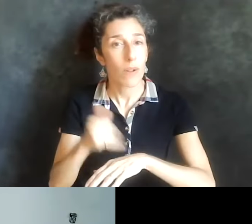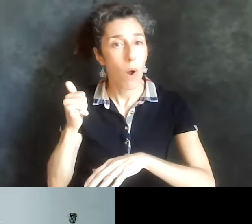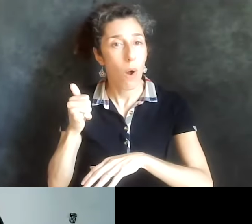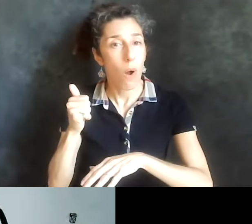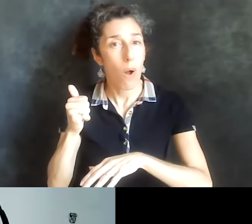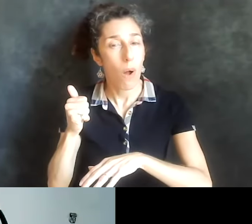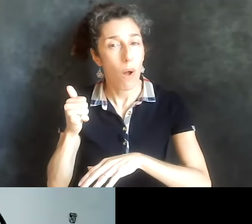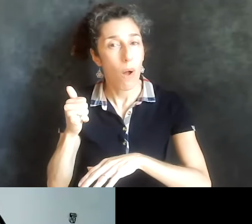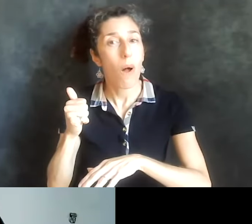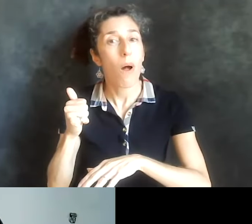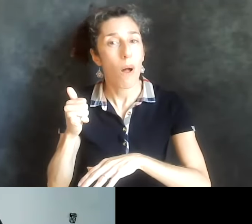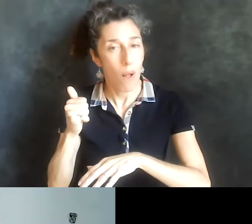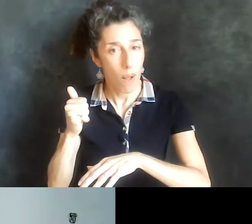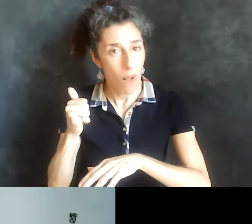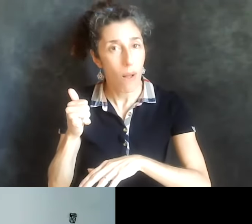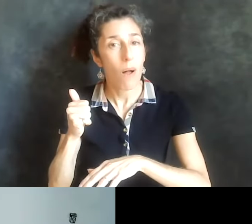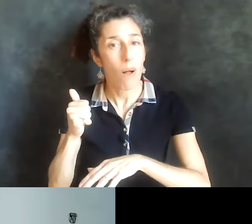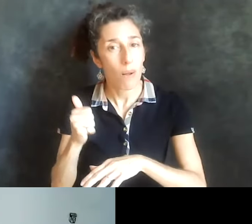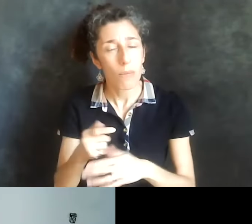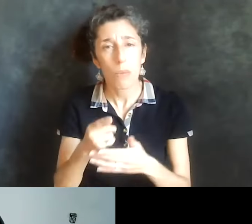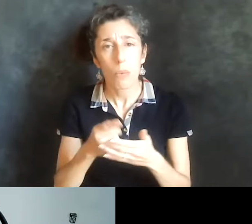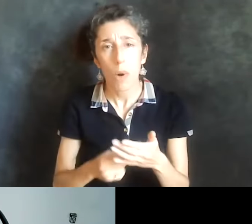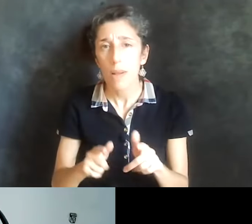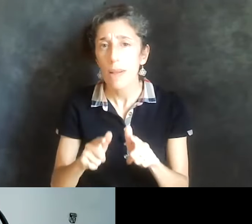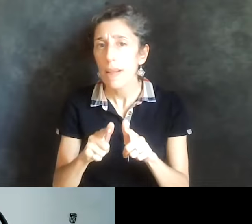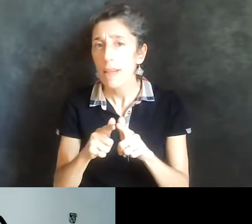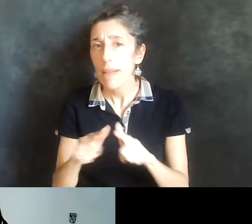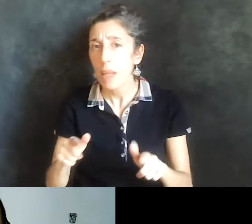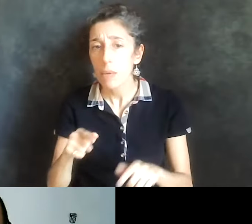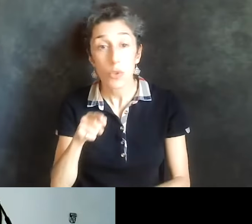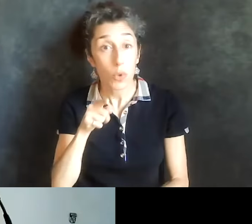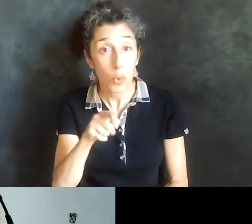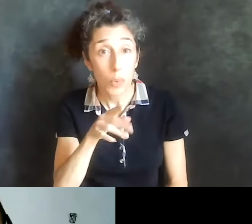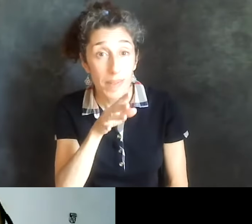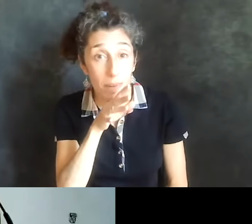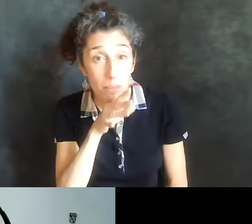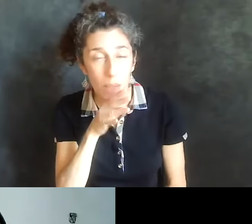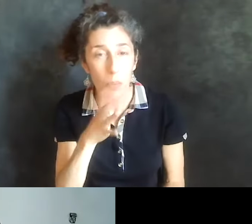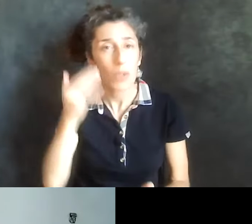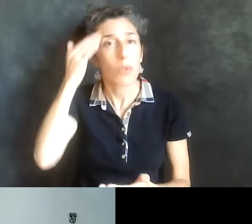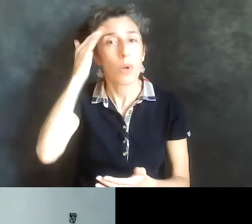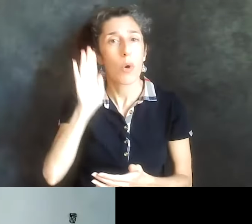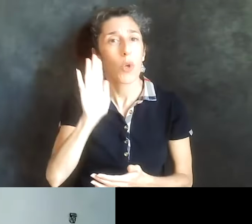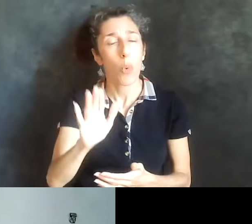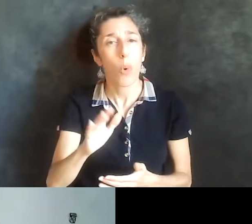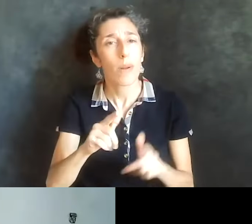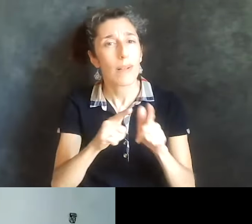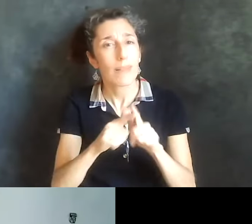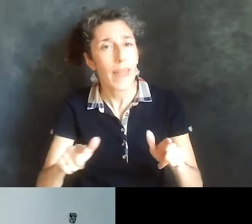and that's, what languages do you speak? And, just throw them in there, don't sleep on